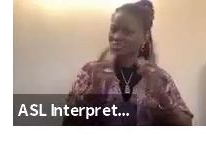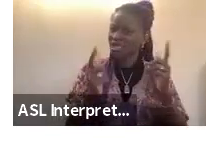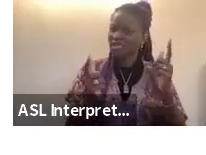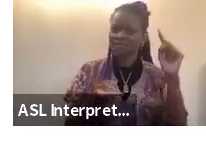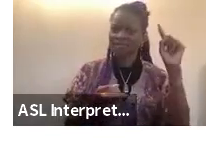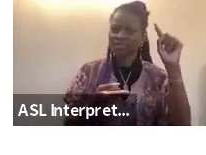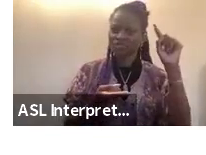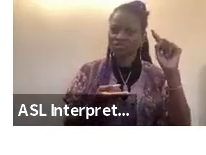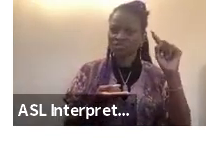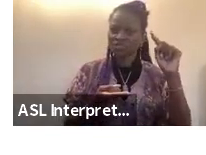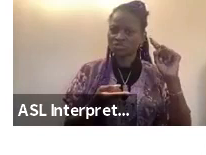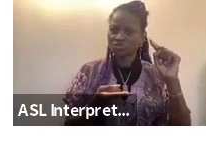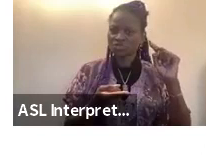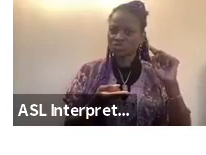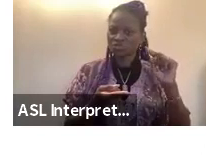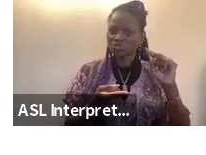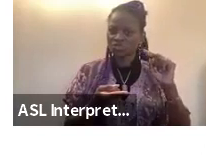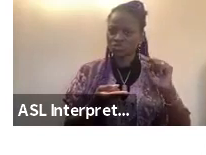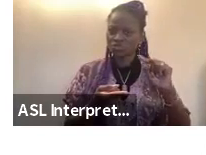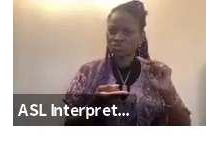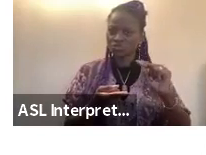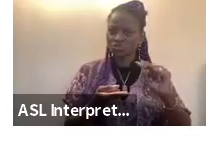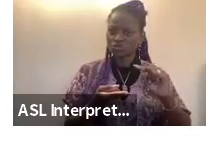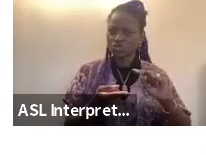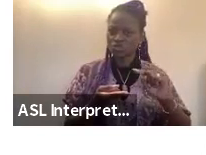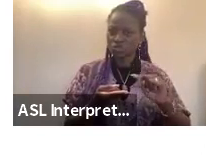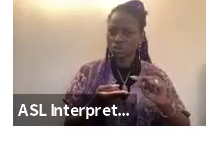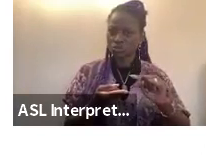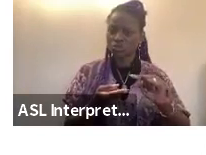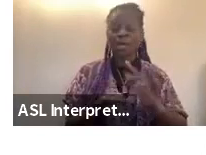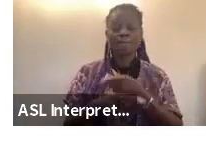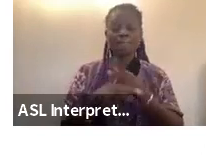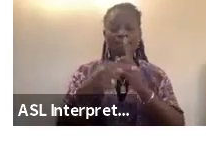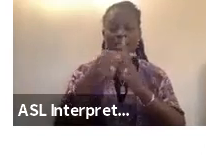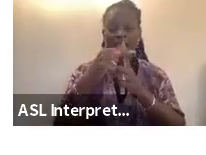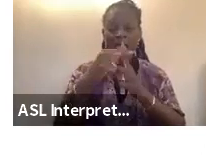We also are seeing a decrease in our Code 19 hospitalizations.